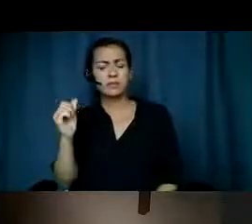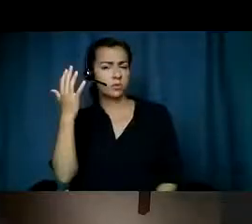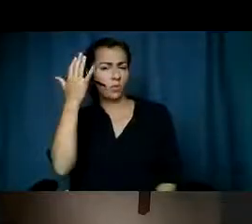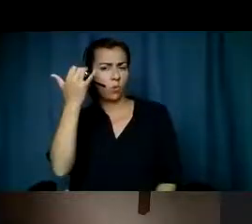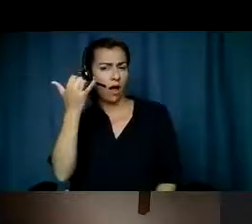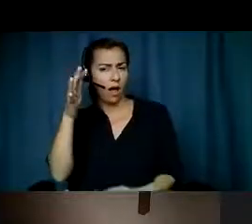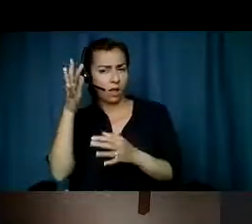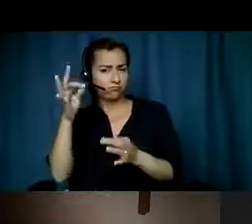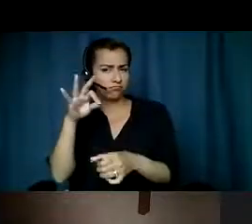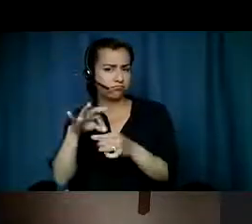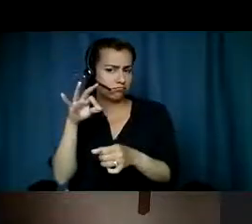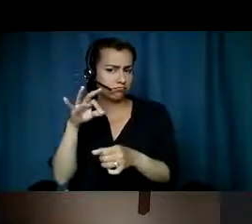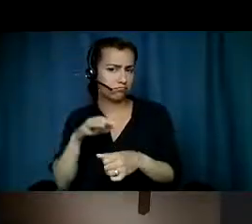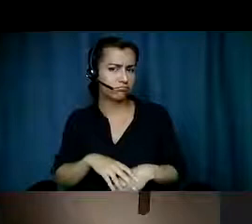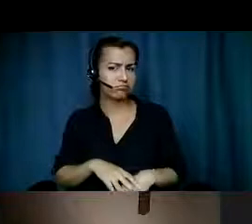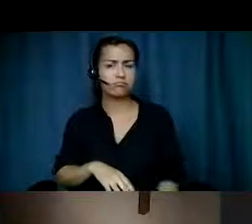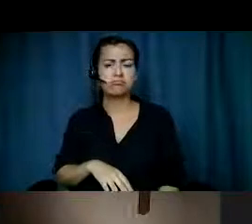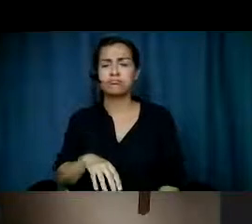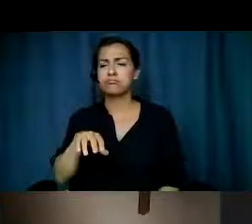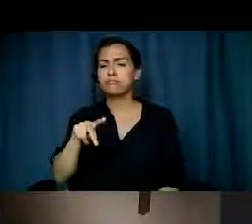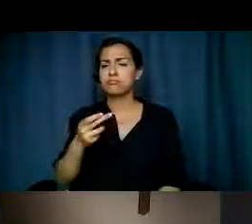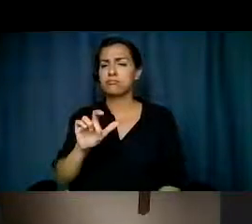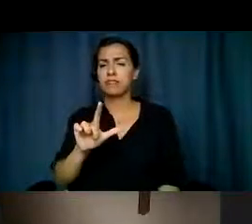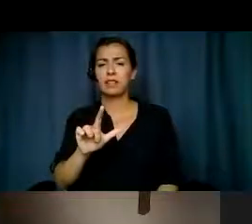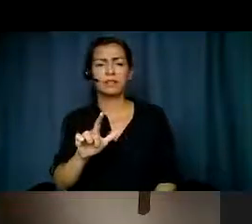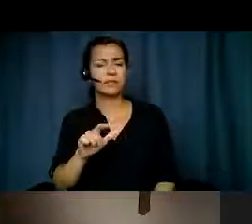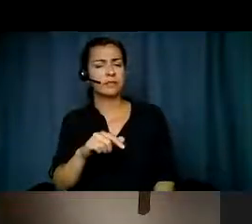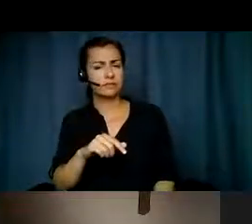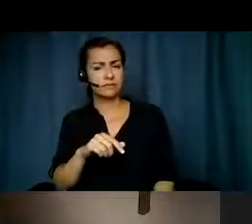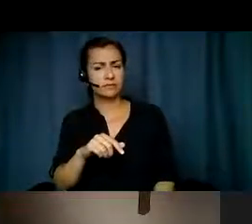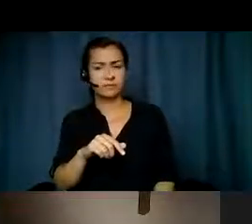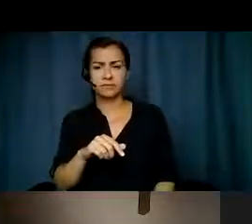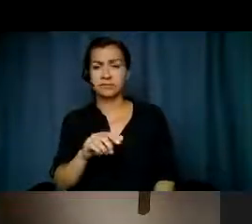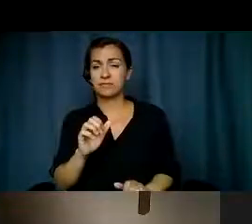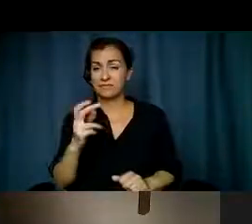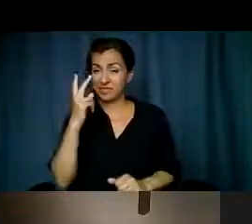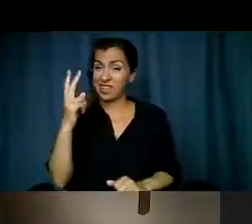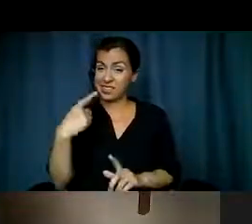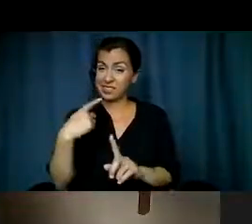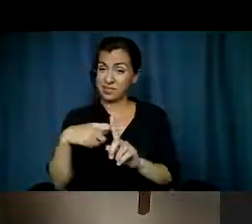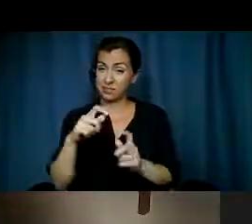a few of the things that you've mentioned in your past presentations is that people should know about the candidates they're voting for, or those